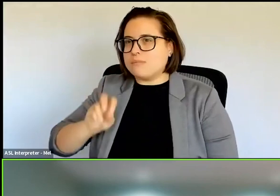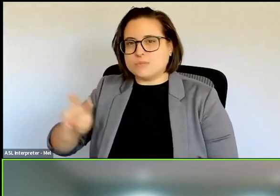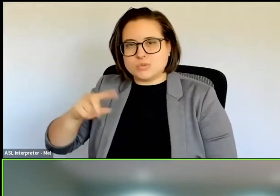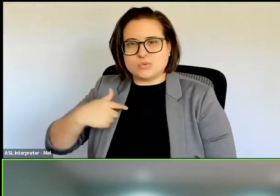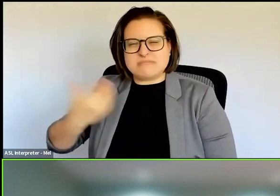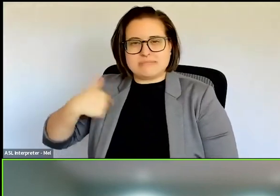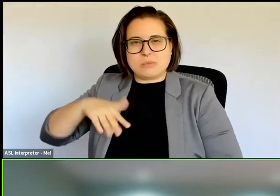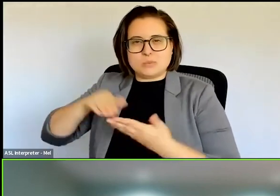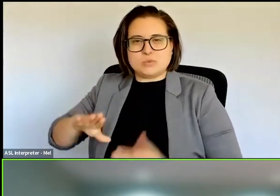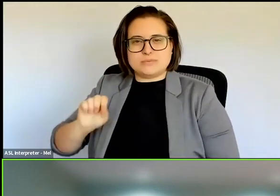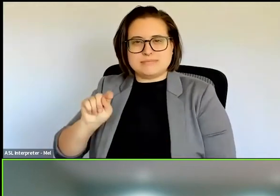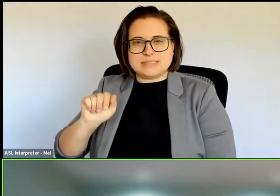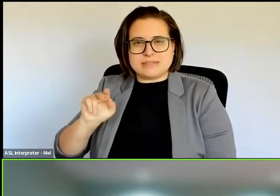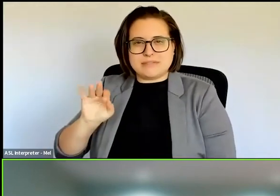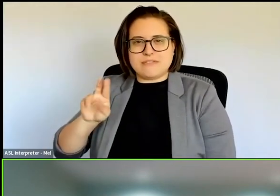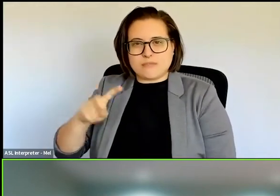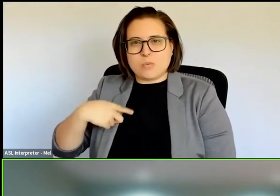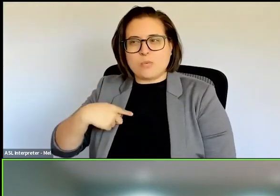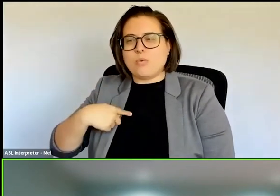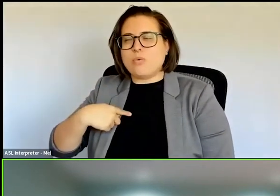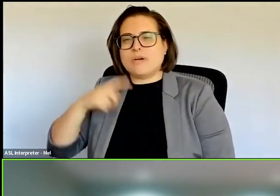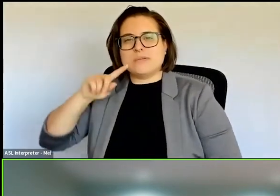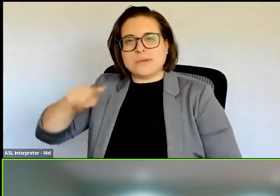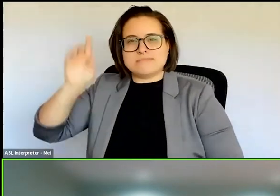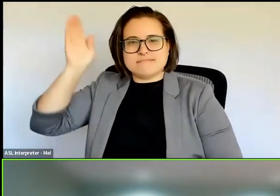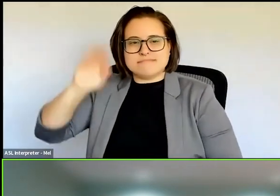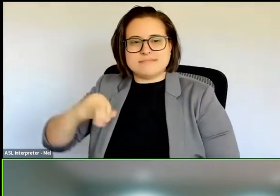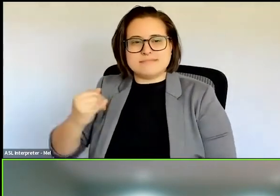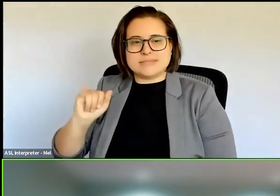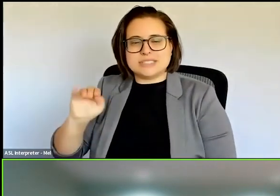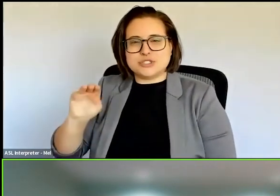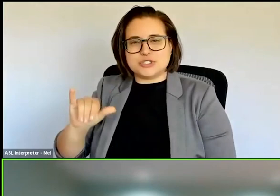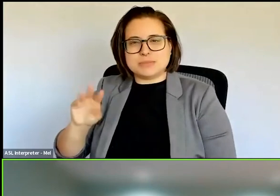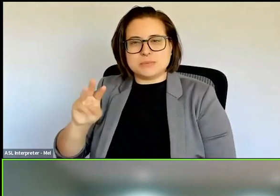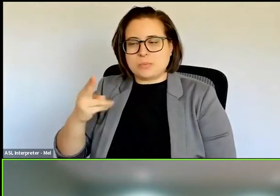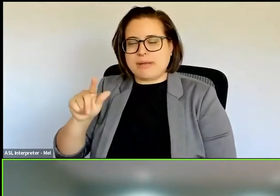remember I heard a talk by Jimmy Wales who at the time was explaining to this audience of students